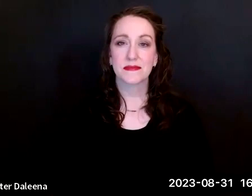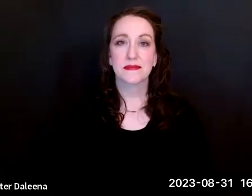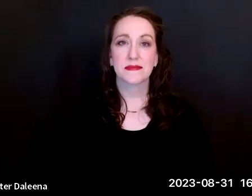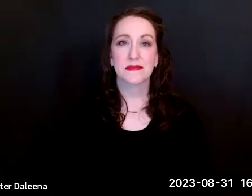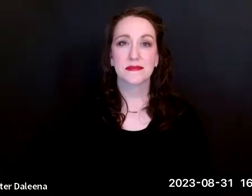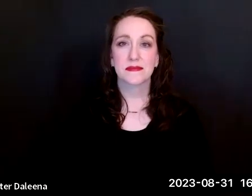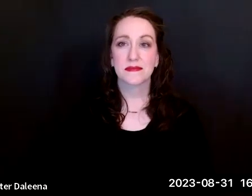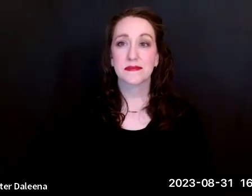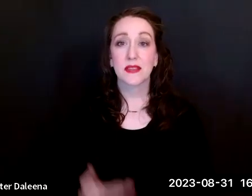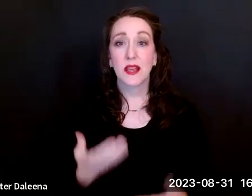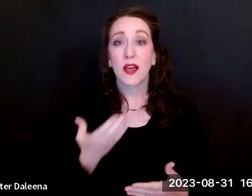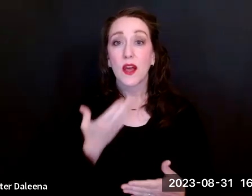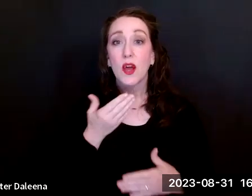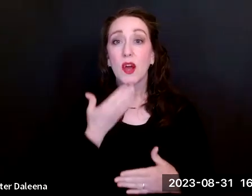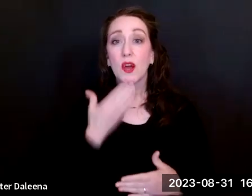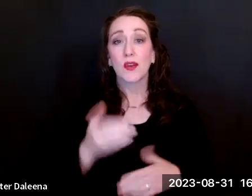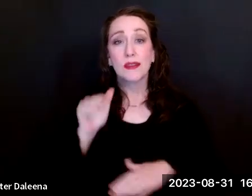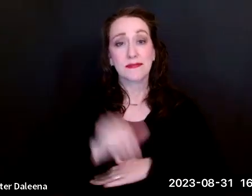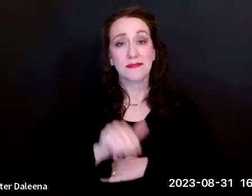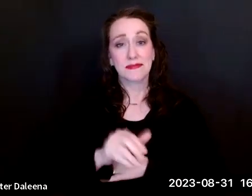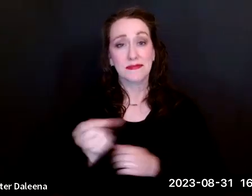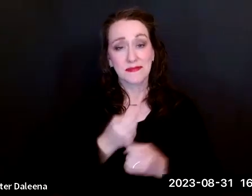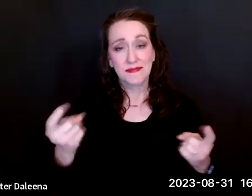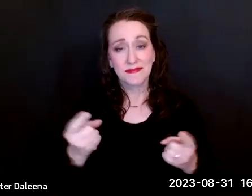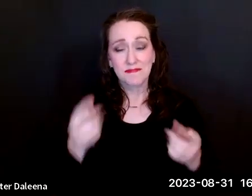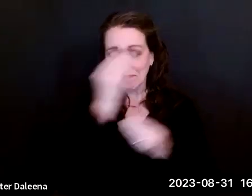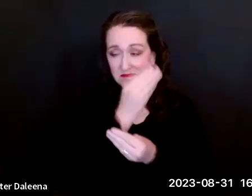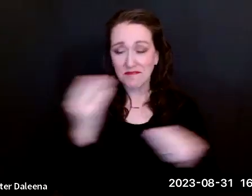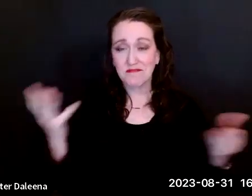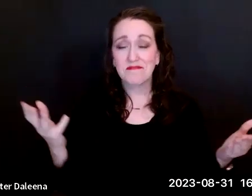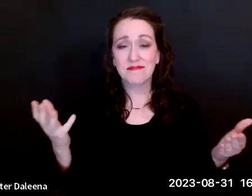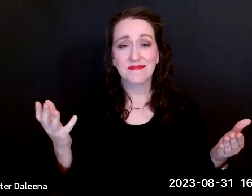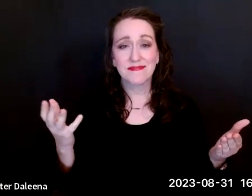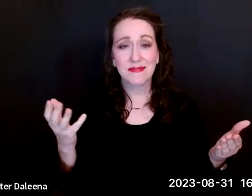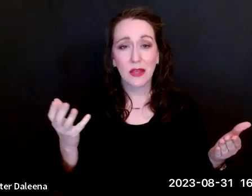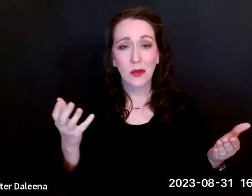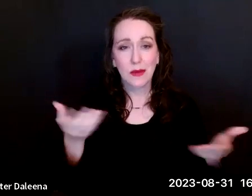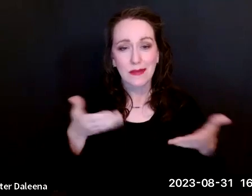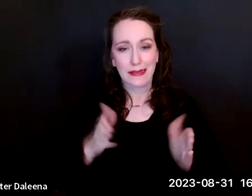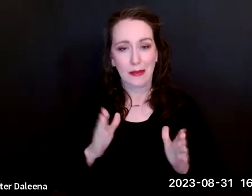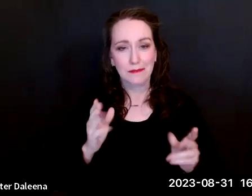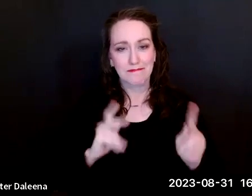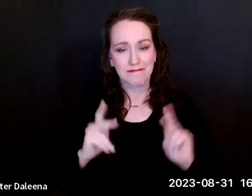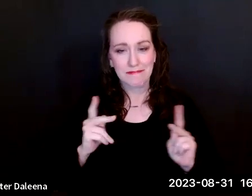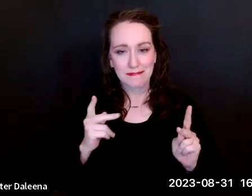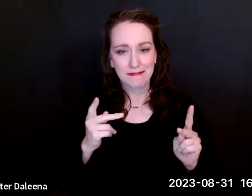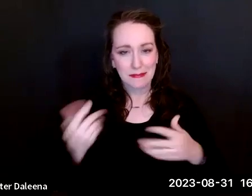good evening everybody um just wanted to let you know that we are letting people filter in now and we will start the presentation at five